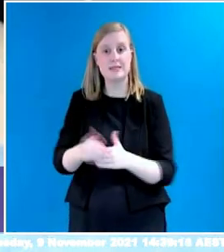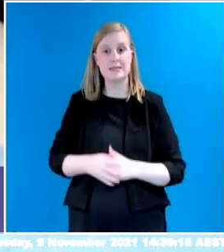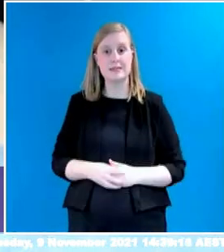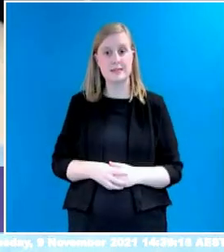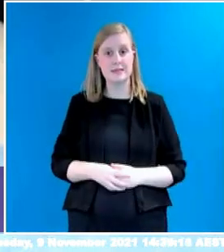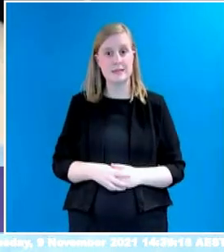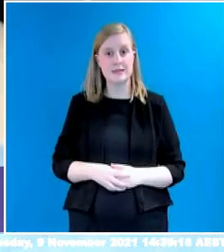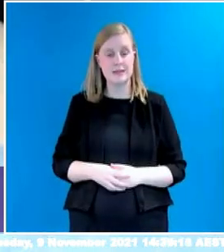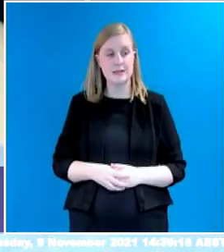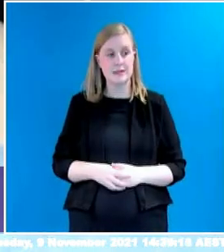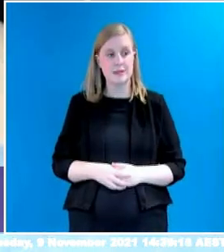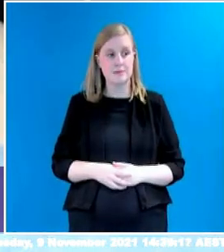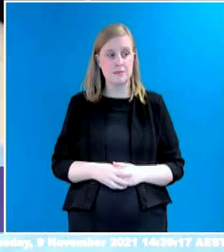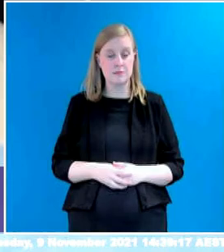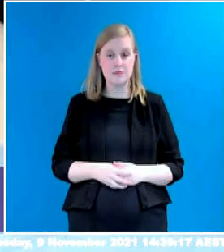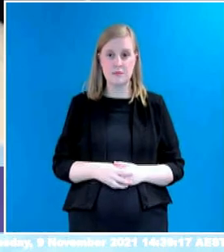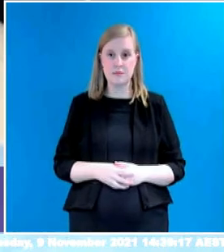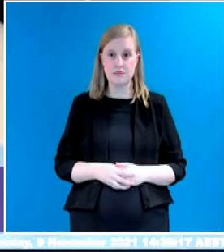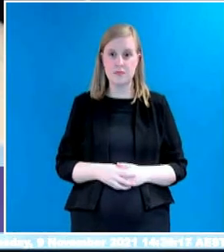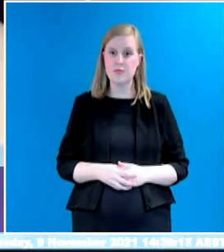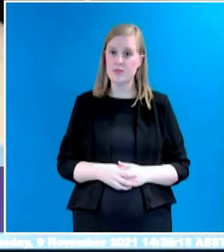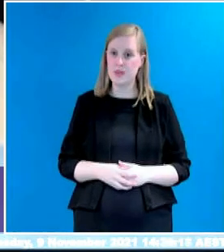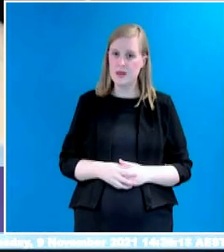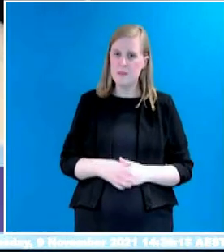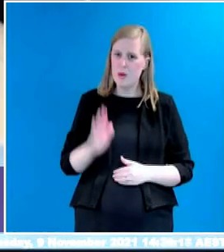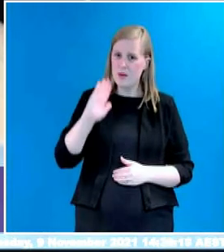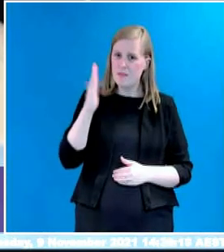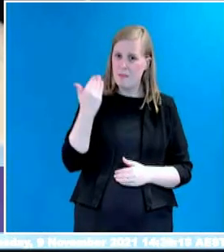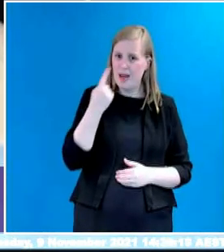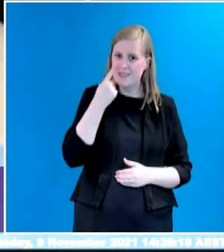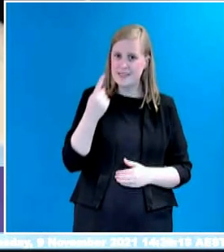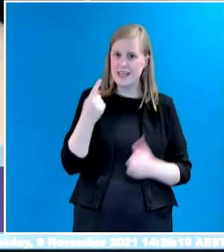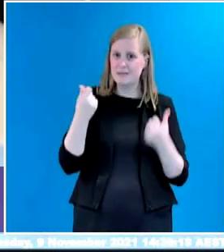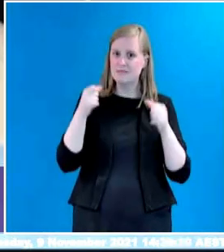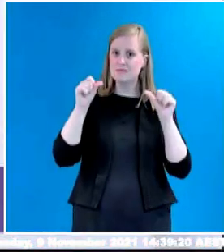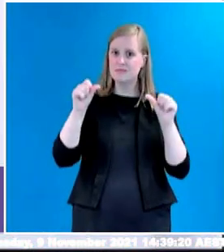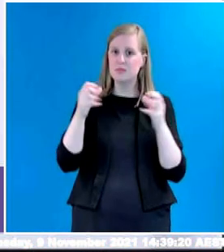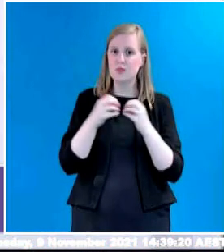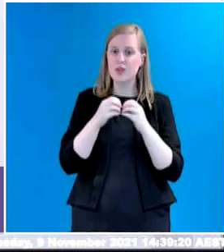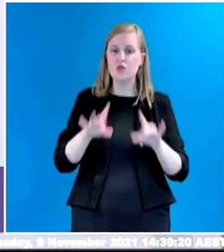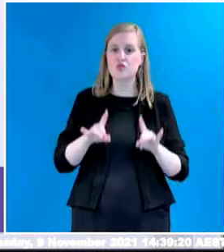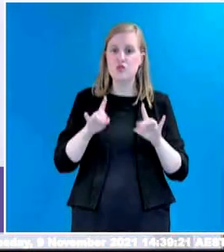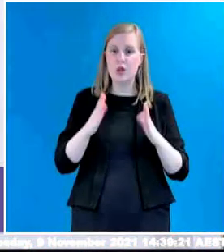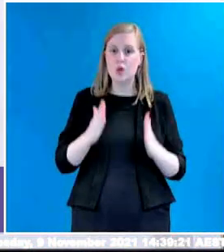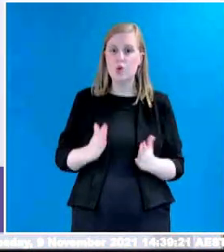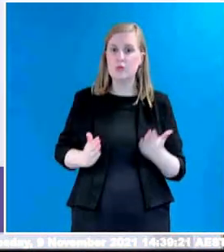We have seen that being done in relation to the functions of the Australian Human Rights Commission.